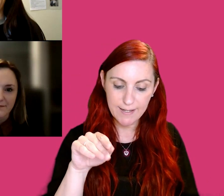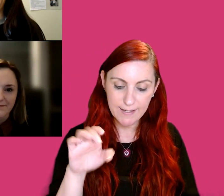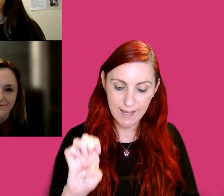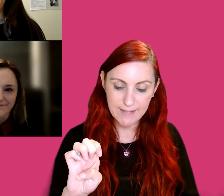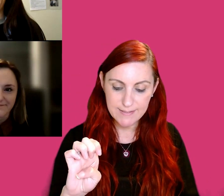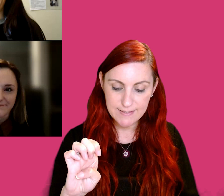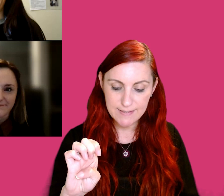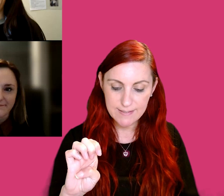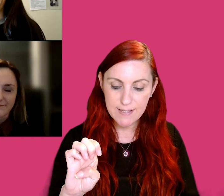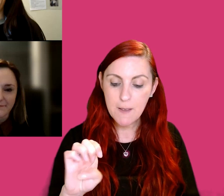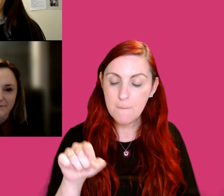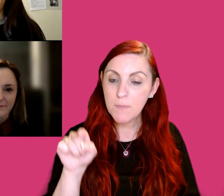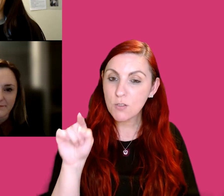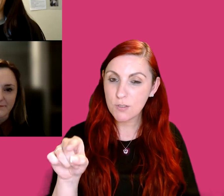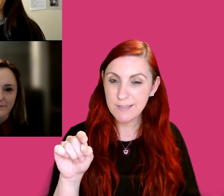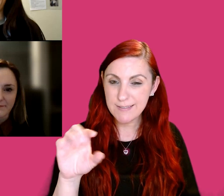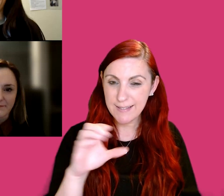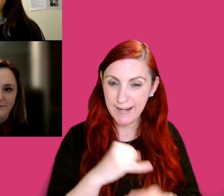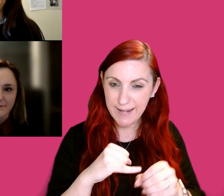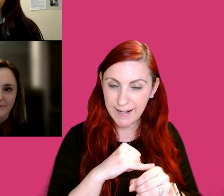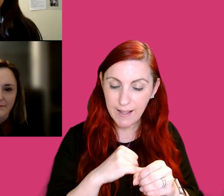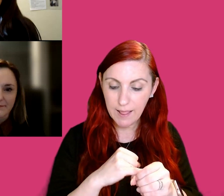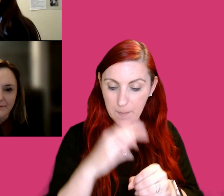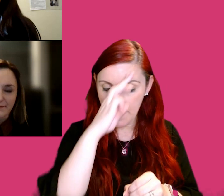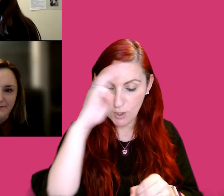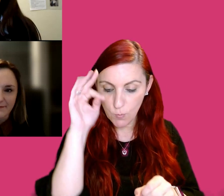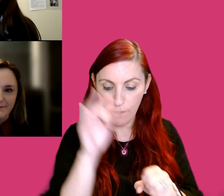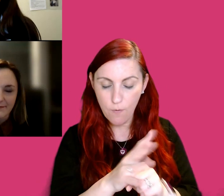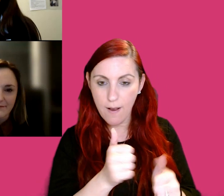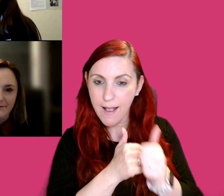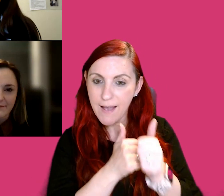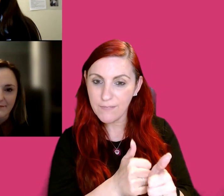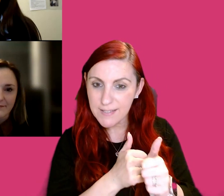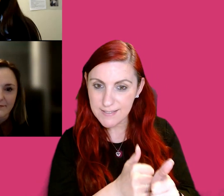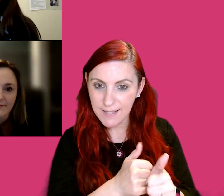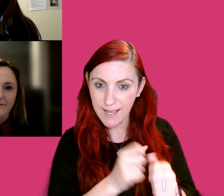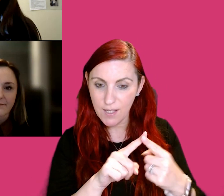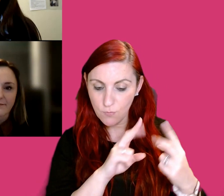H Kate is the clinical manager for advocacy and research in diabetes Ireland she lives with type